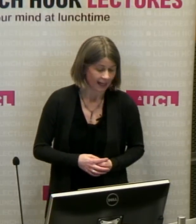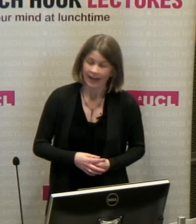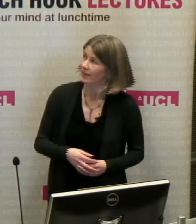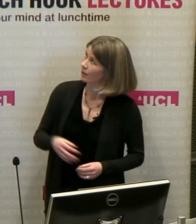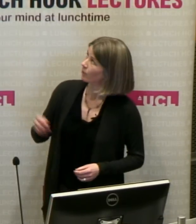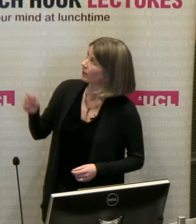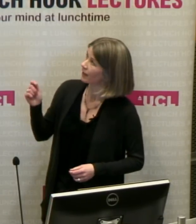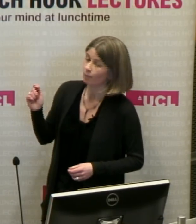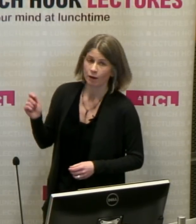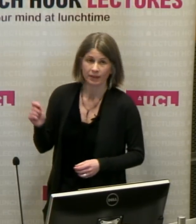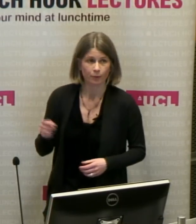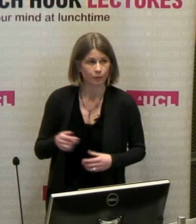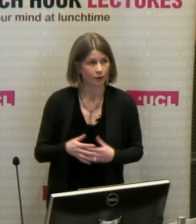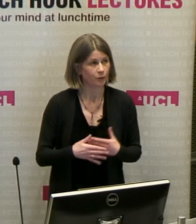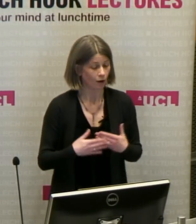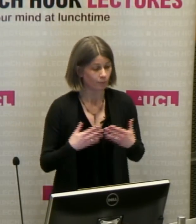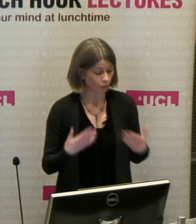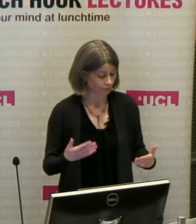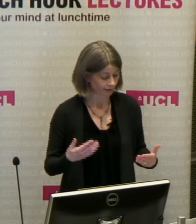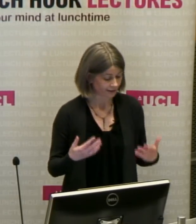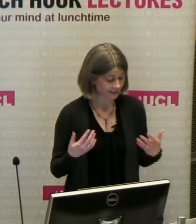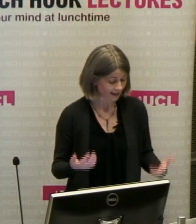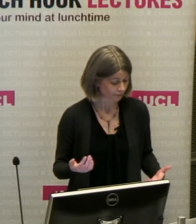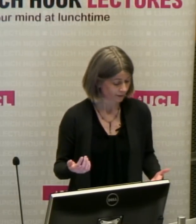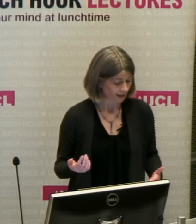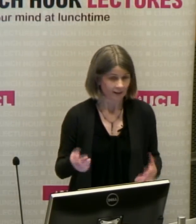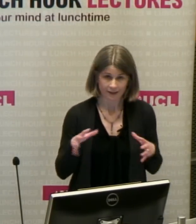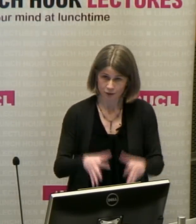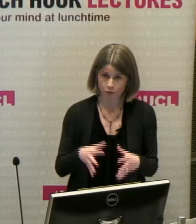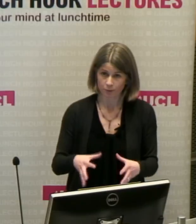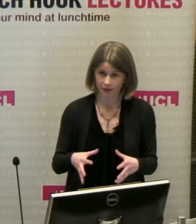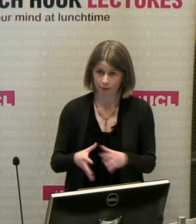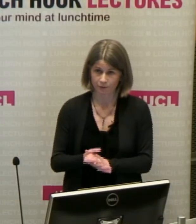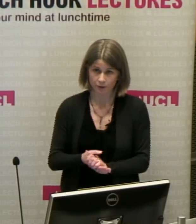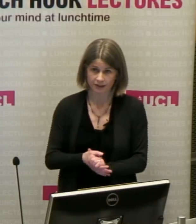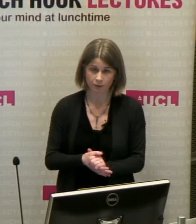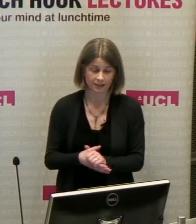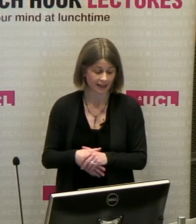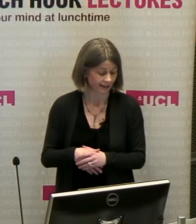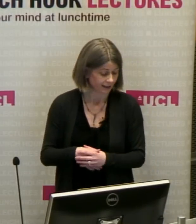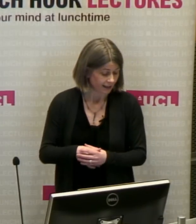When we think about people who are born profoundly deaf,